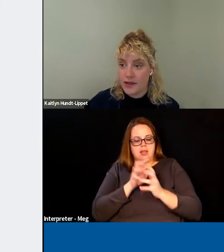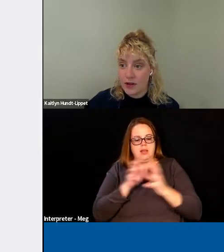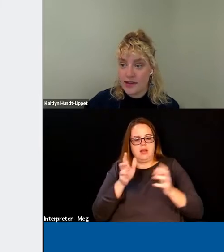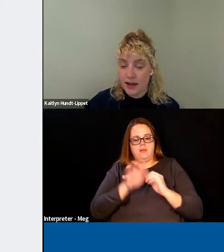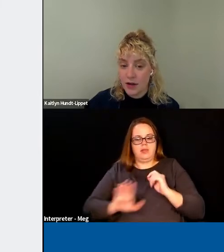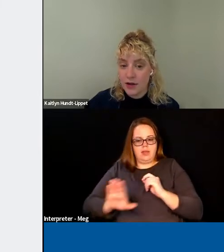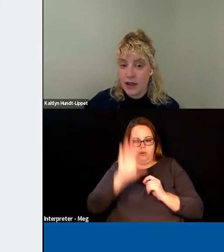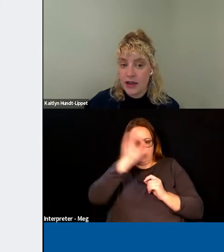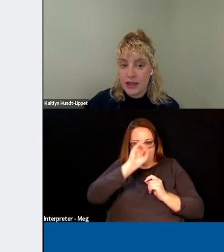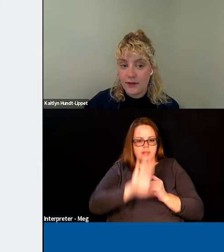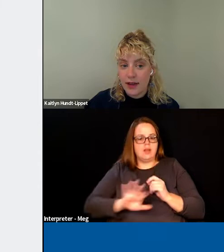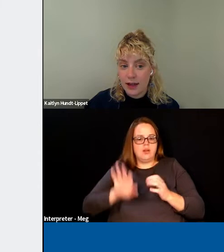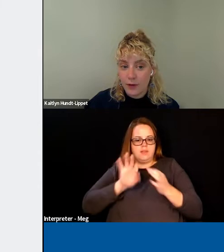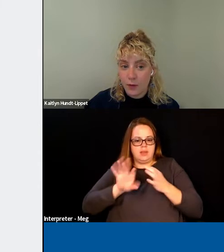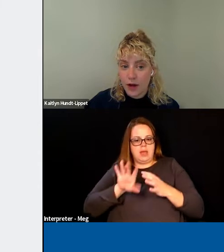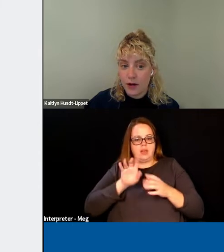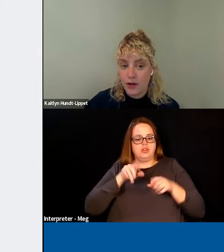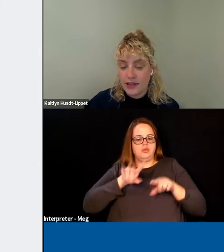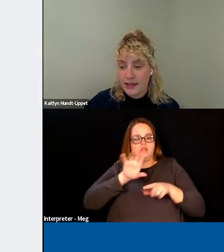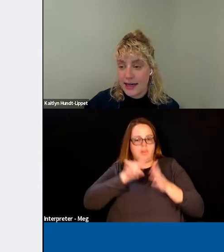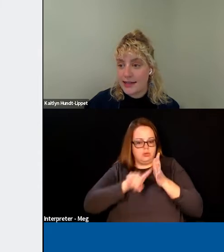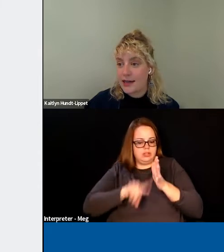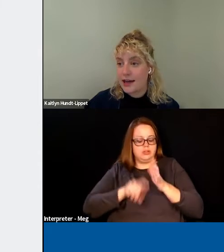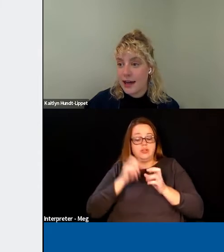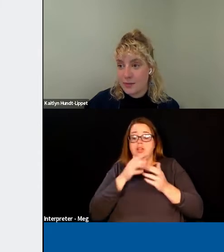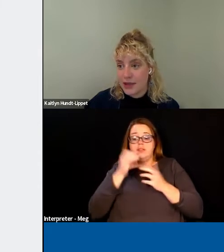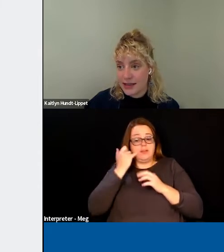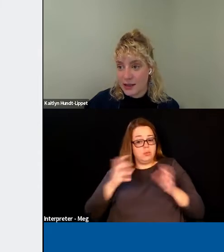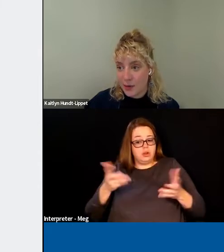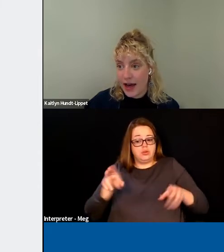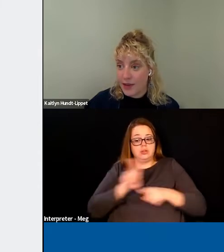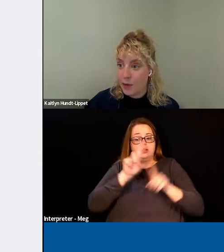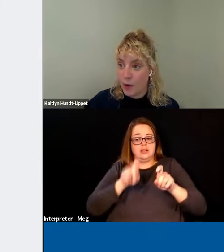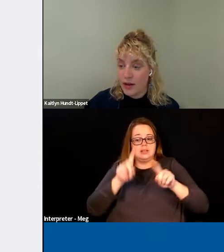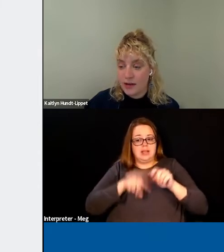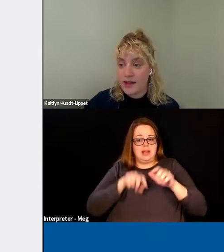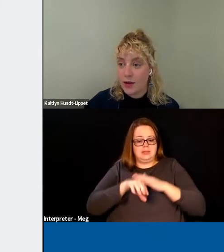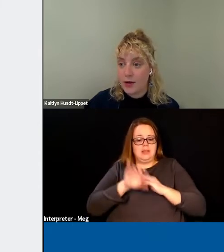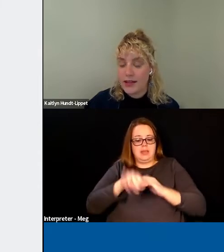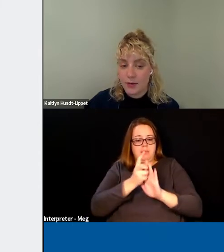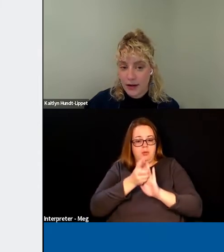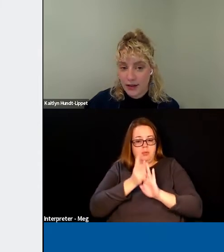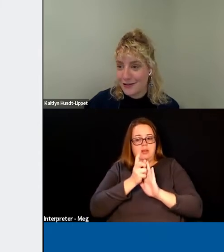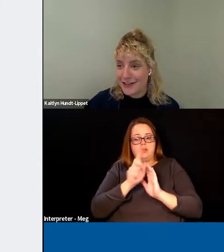in the research cycle. Even if what you're using to test can't be accessible at that moment, there's other ways around it.